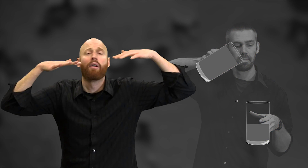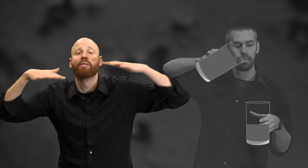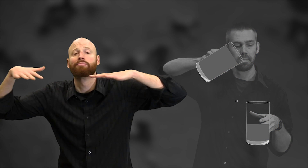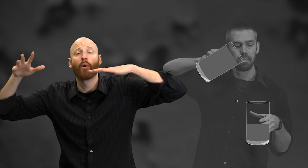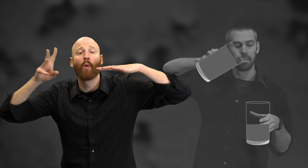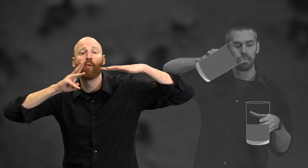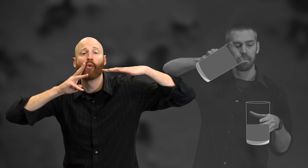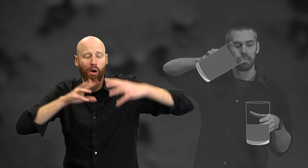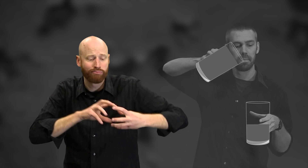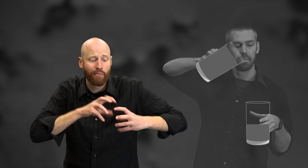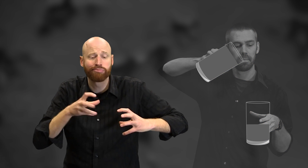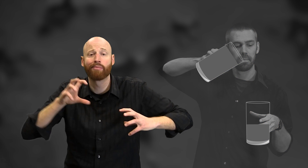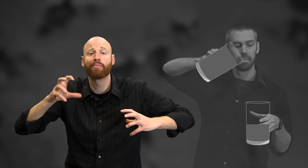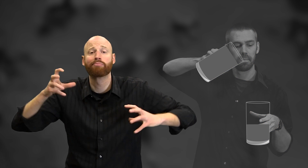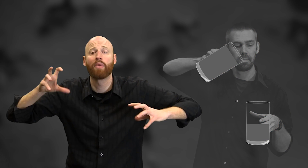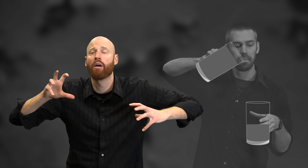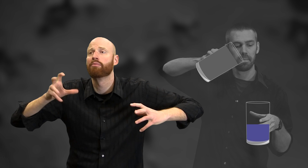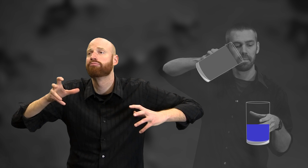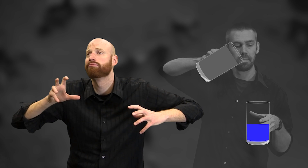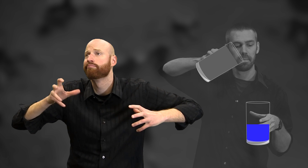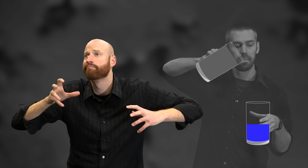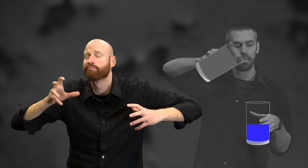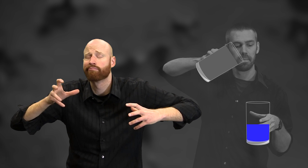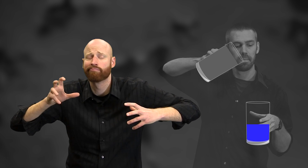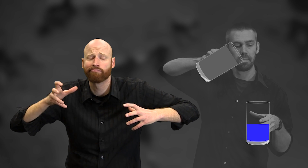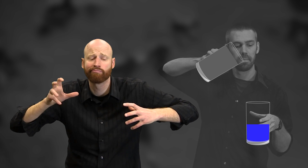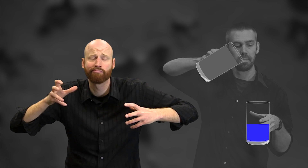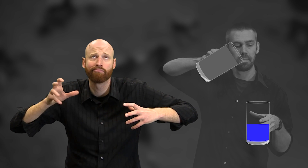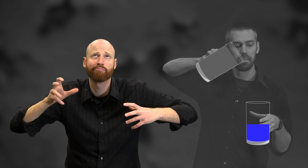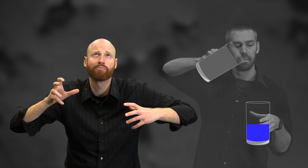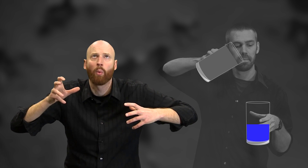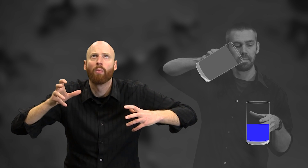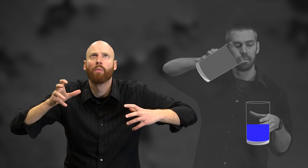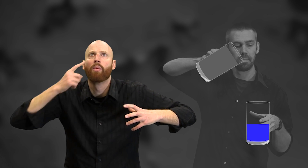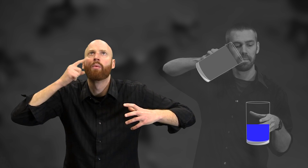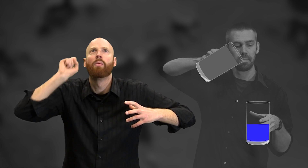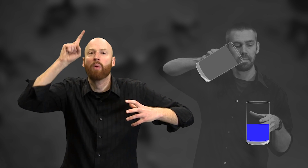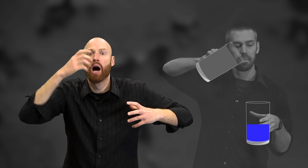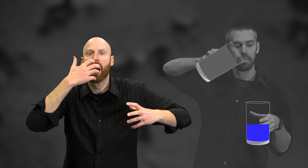Austin: Soaking with its slow moving molecules a cup of cold water catches sight of something above.